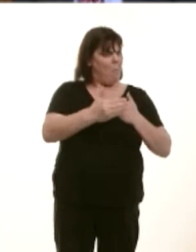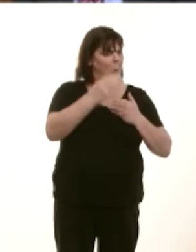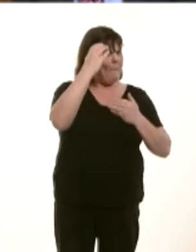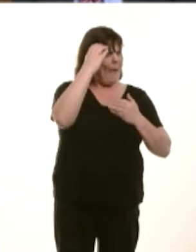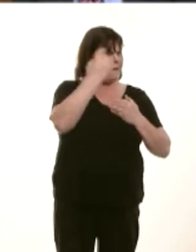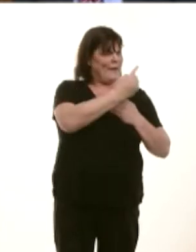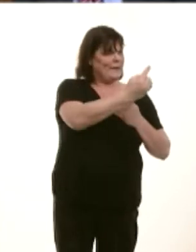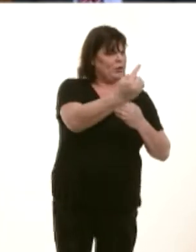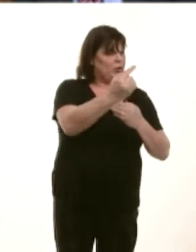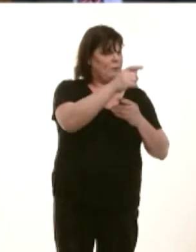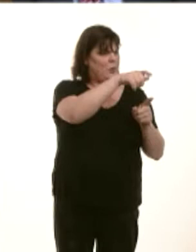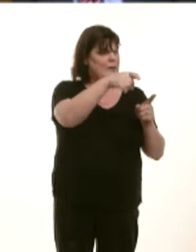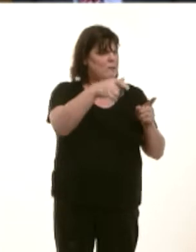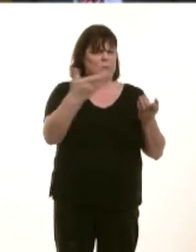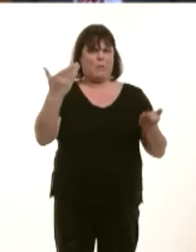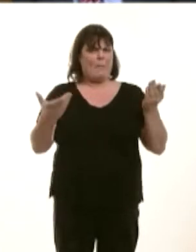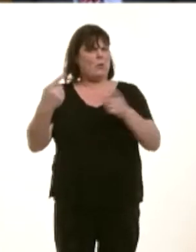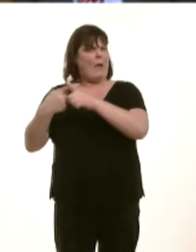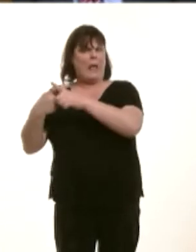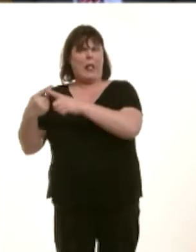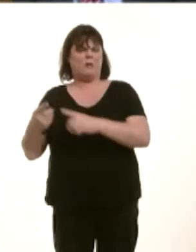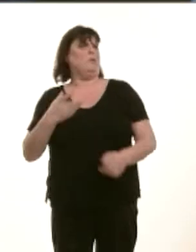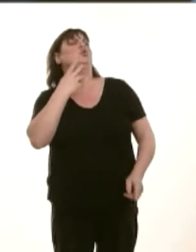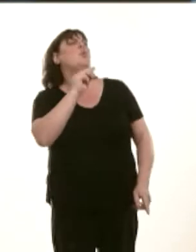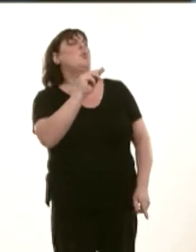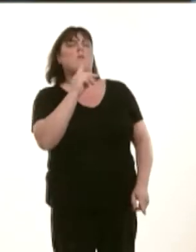Carwyn Jones: It is the case. It is the caseóit is absolutely true that that is the case.